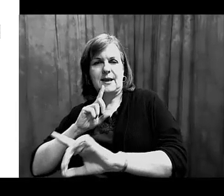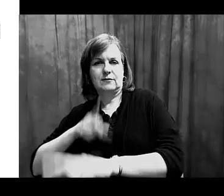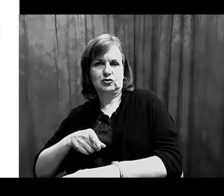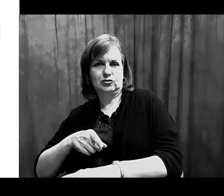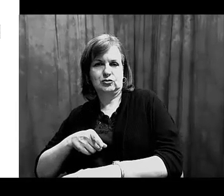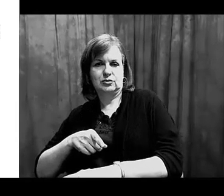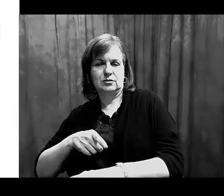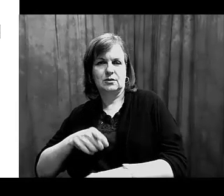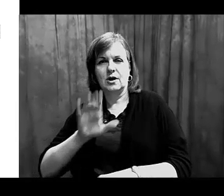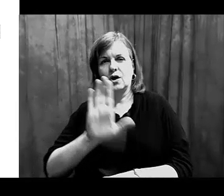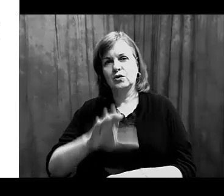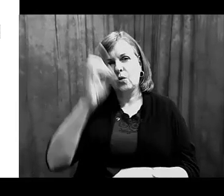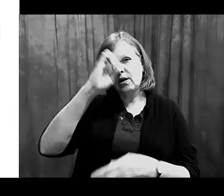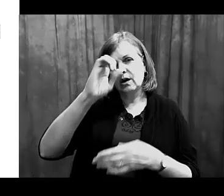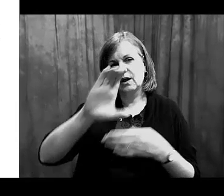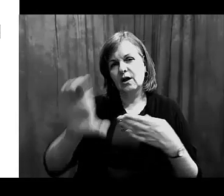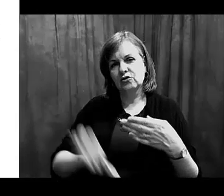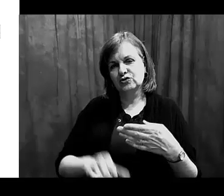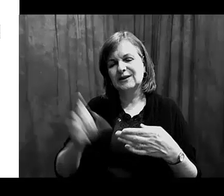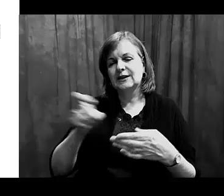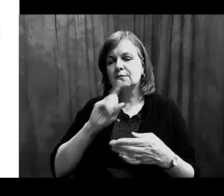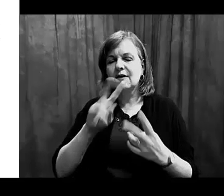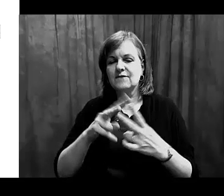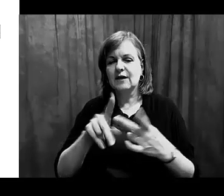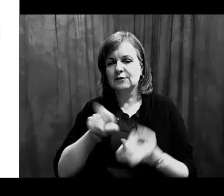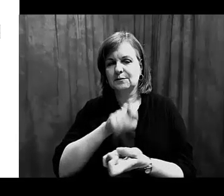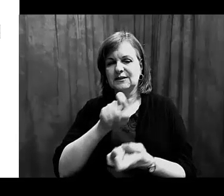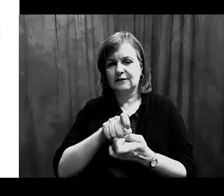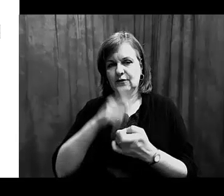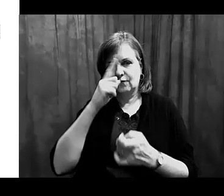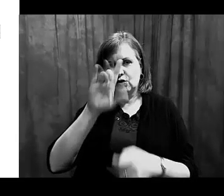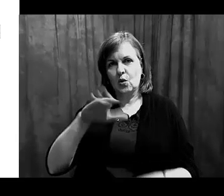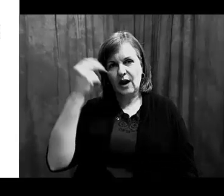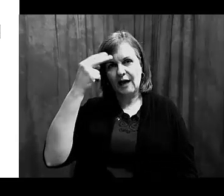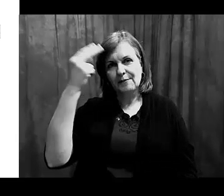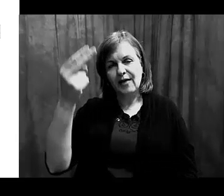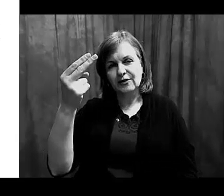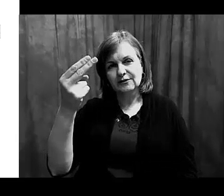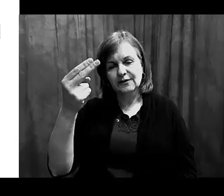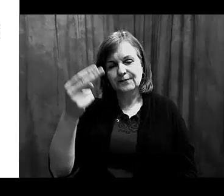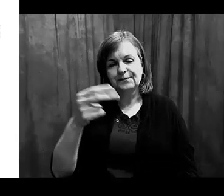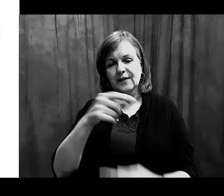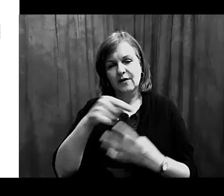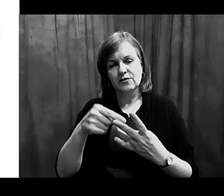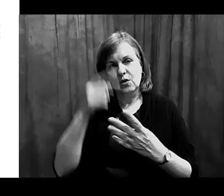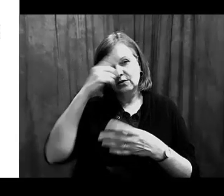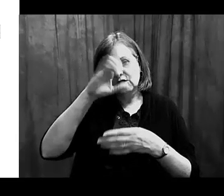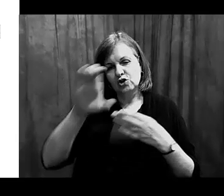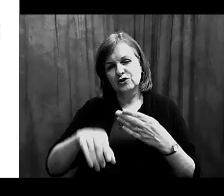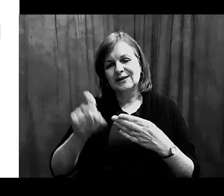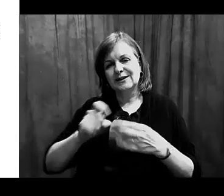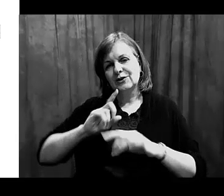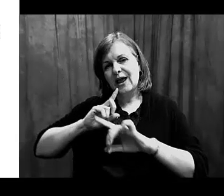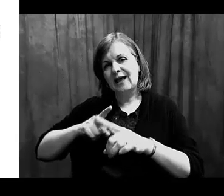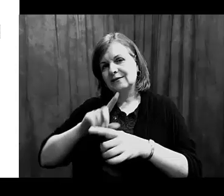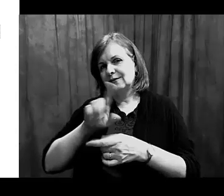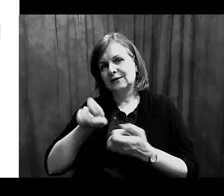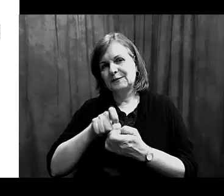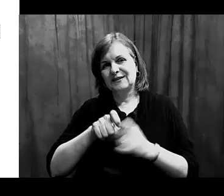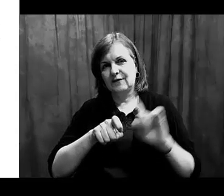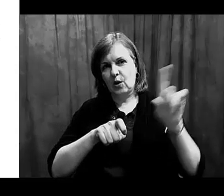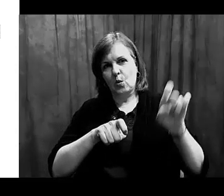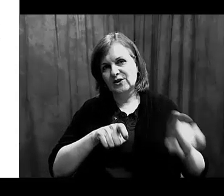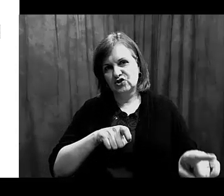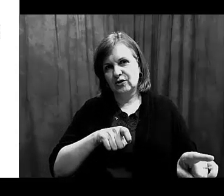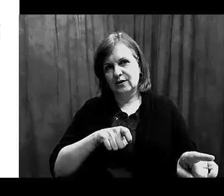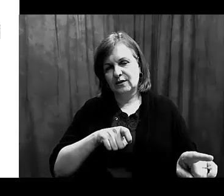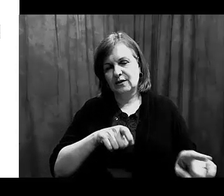these conclusions that you draw need to be very specific for the hypothesis that you tested -- they need to answer a question